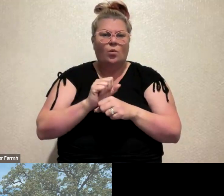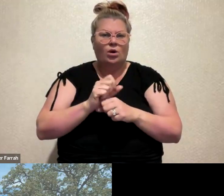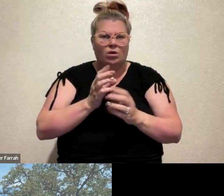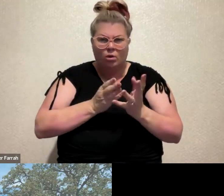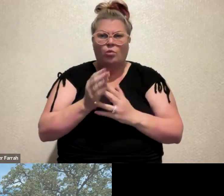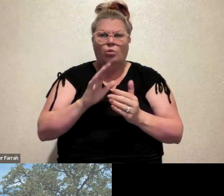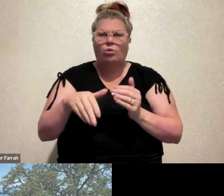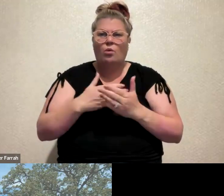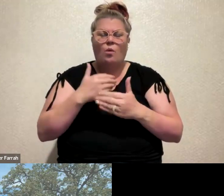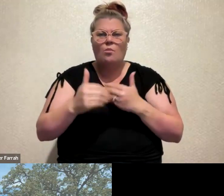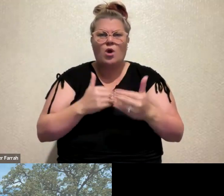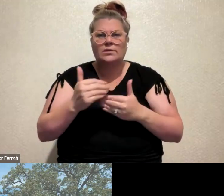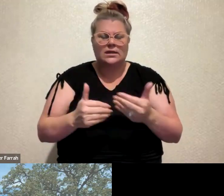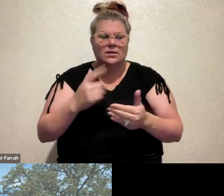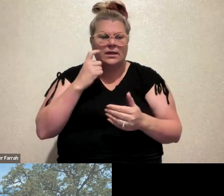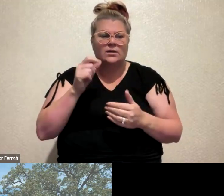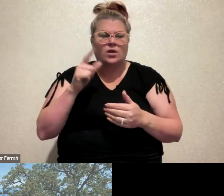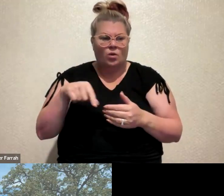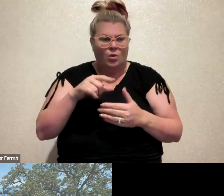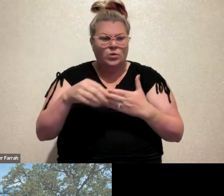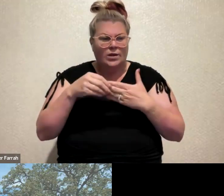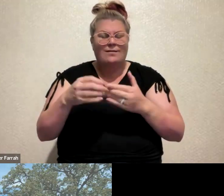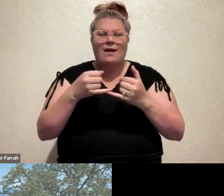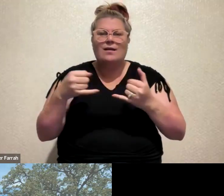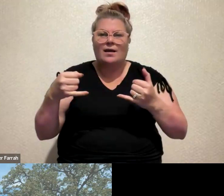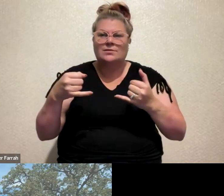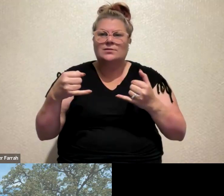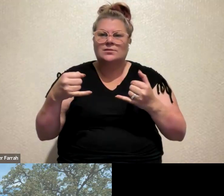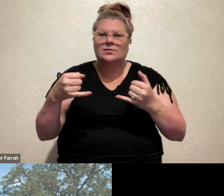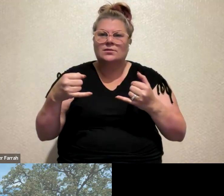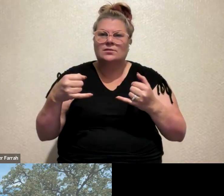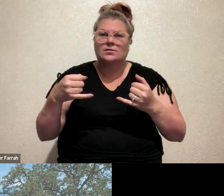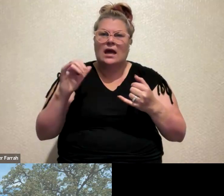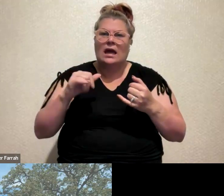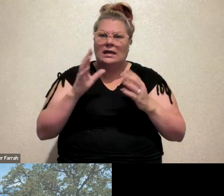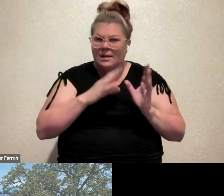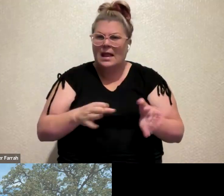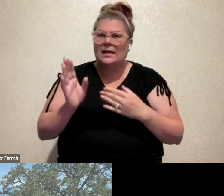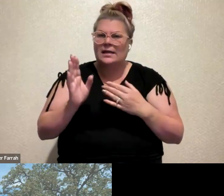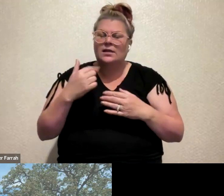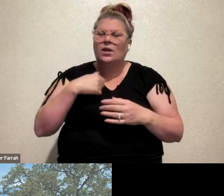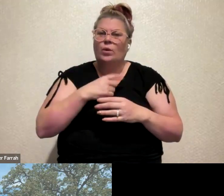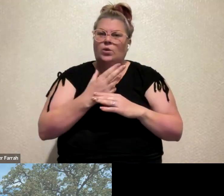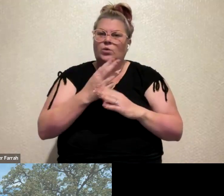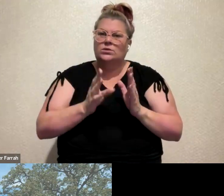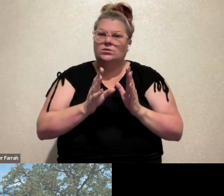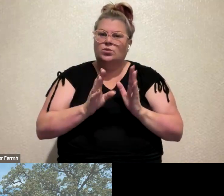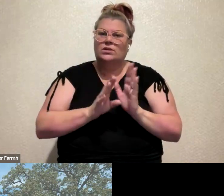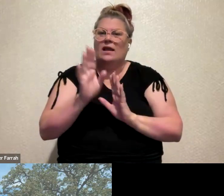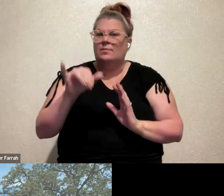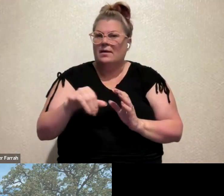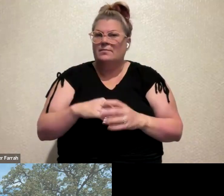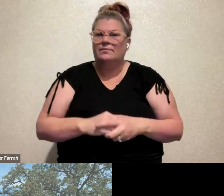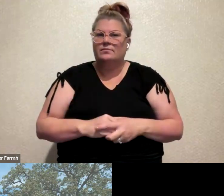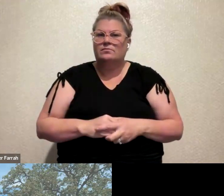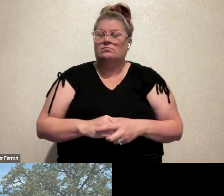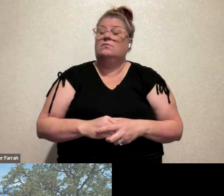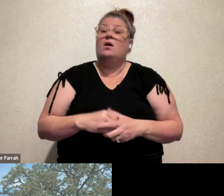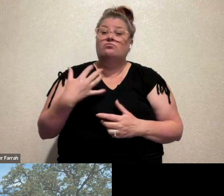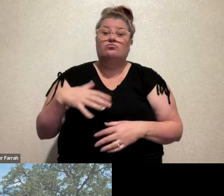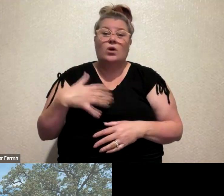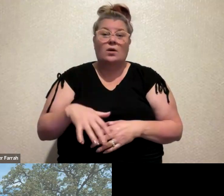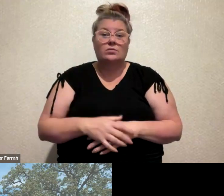because those were the guidelines and the planning gram we use to develop the plan. Wow, it looked,